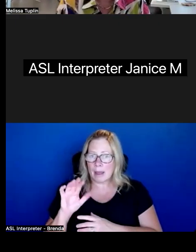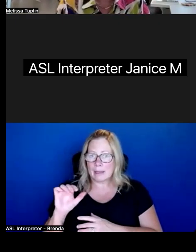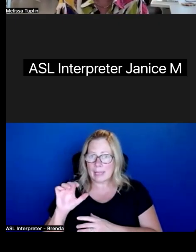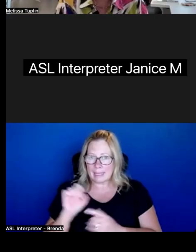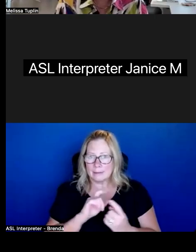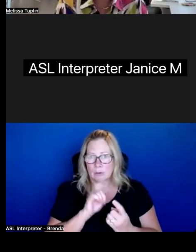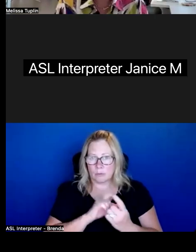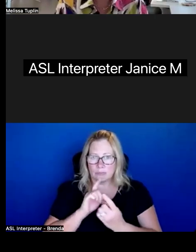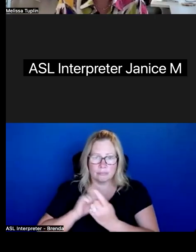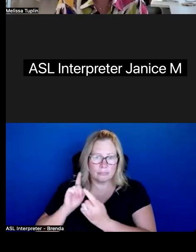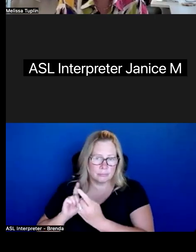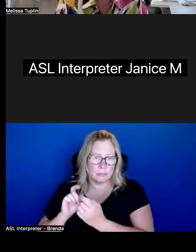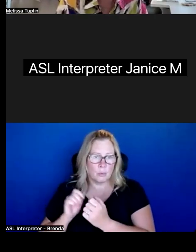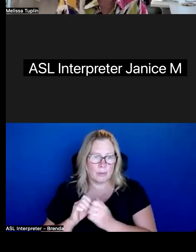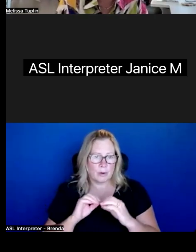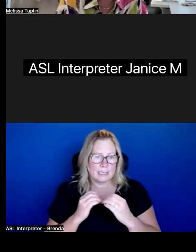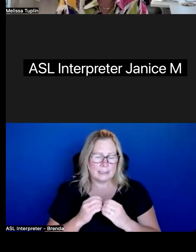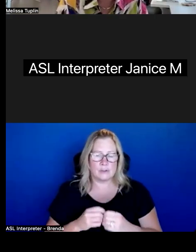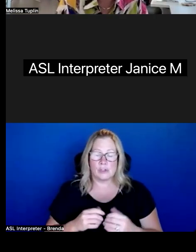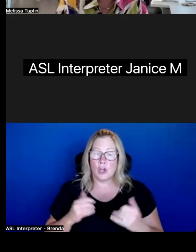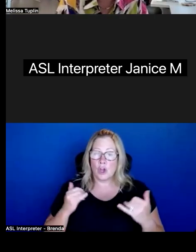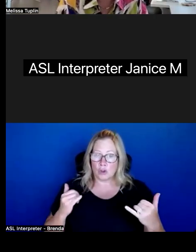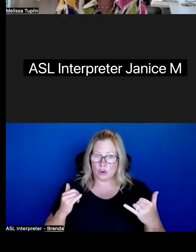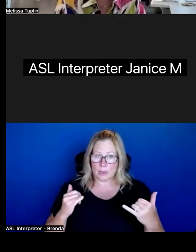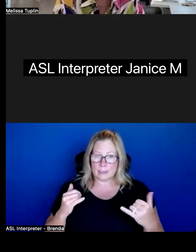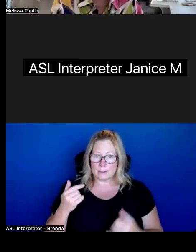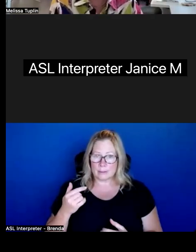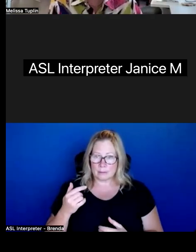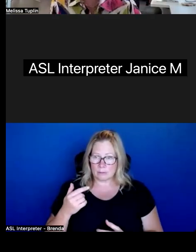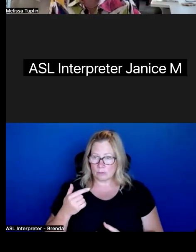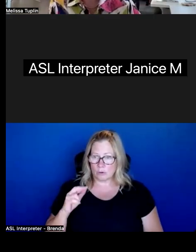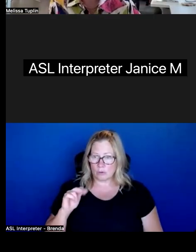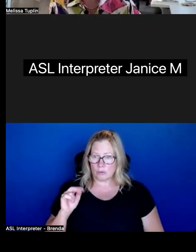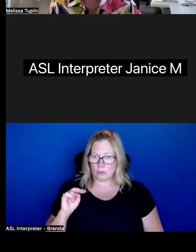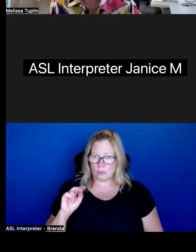For current grantees who are familiar with this policy, what this really looks like is